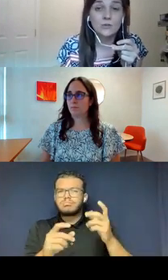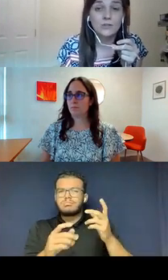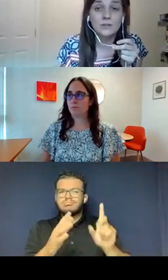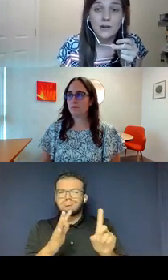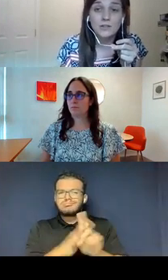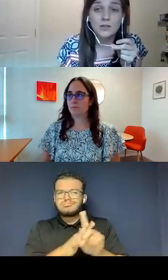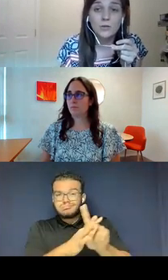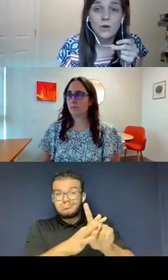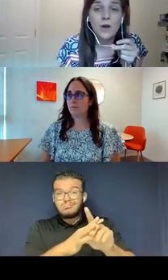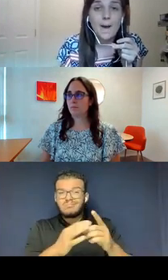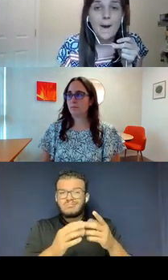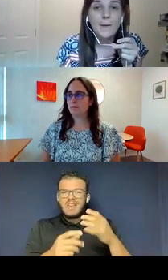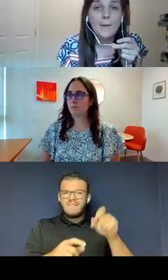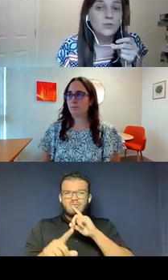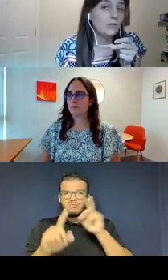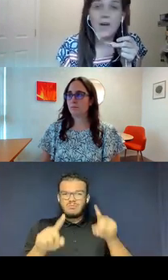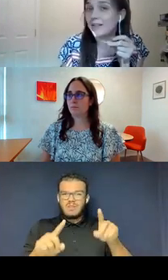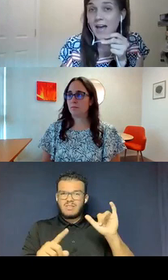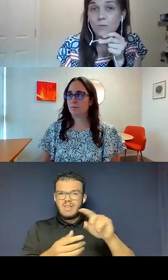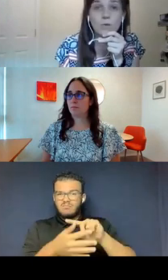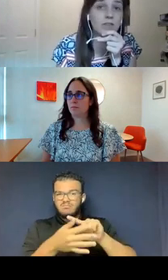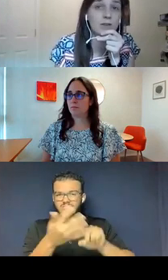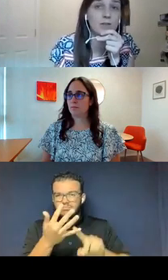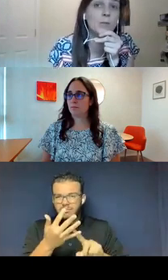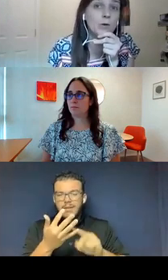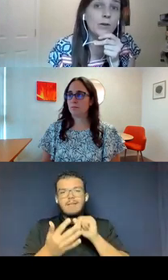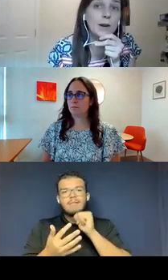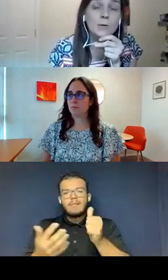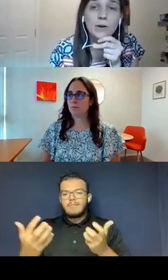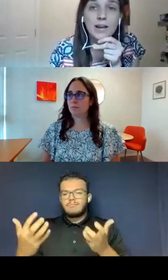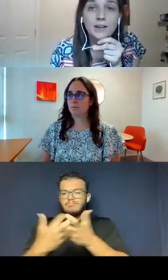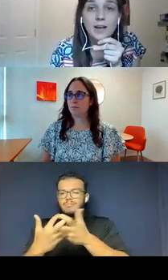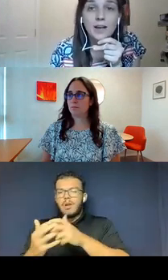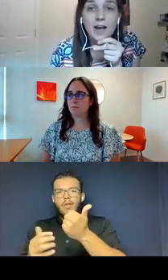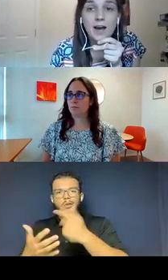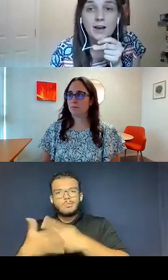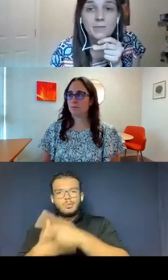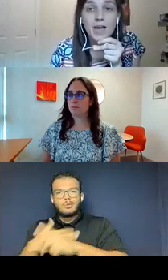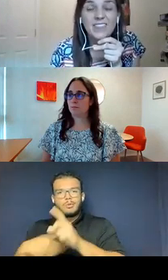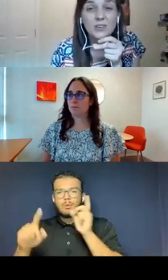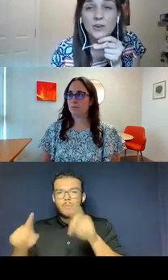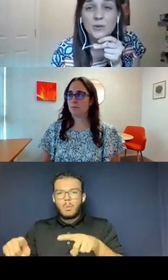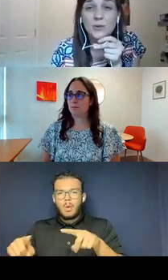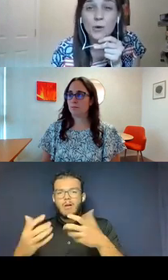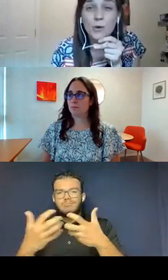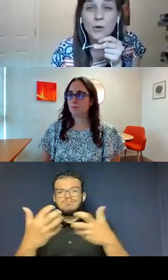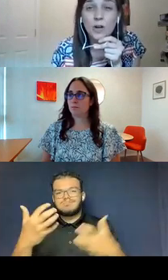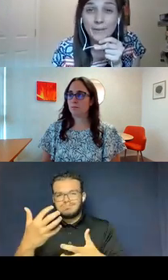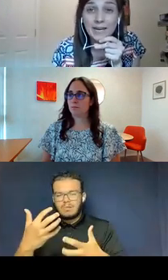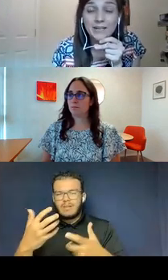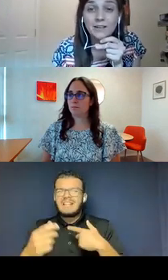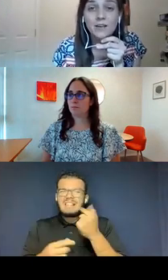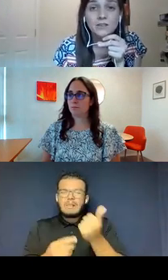to respond to do not align with other program reporting and are a little more complicated.